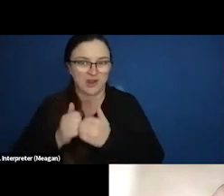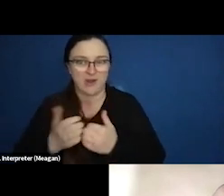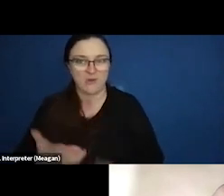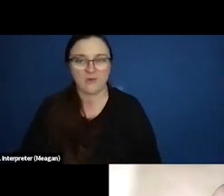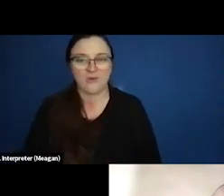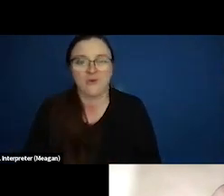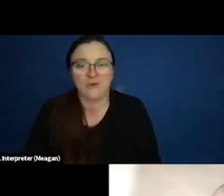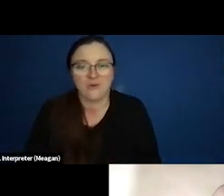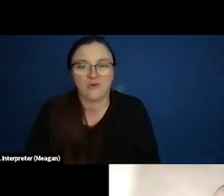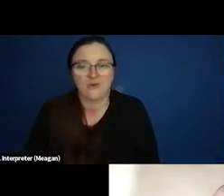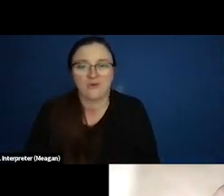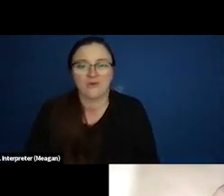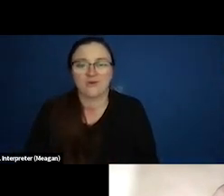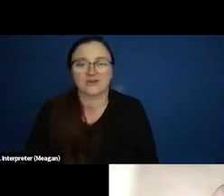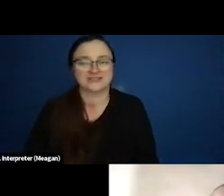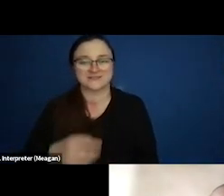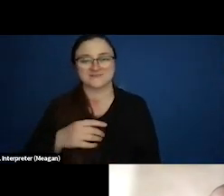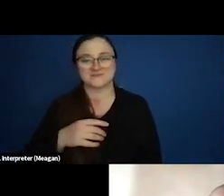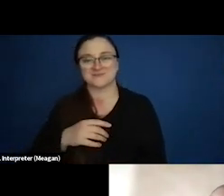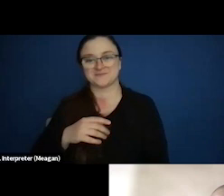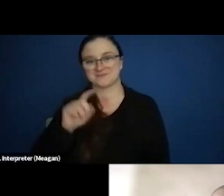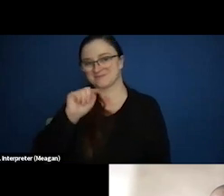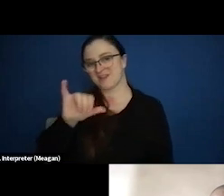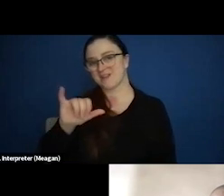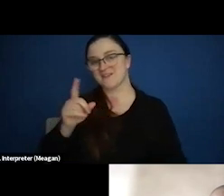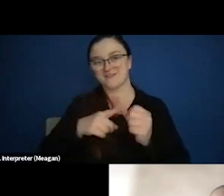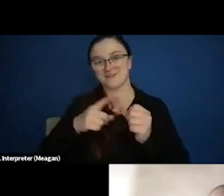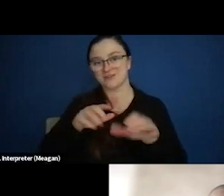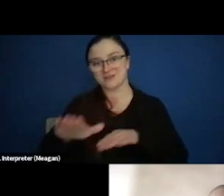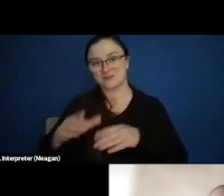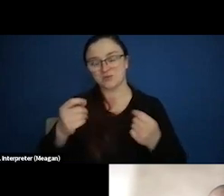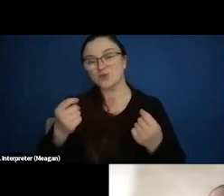Well, the first step would be, actually, is to find out who is...